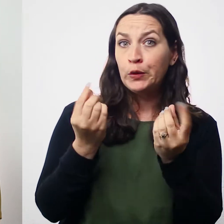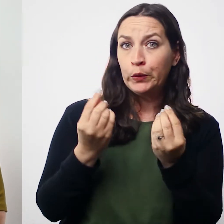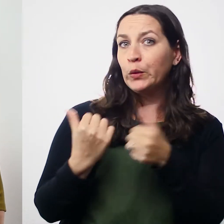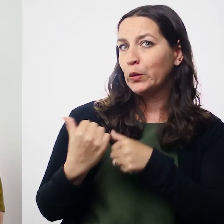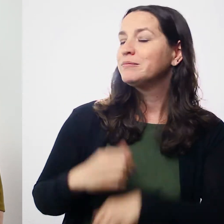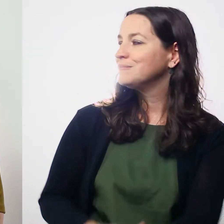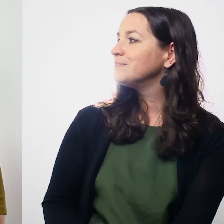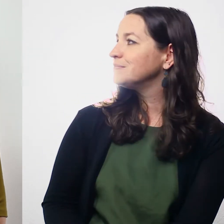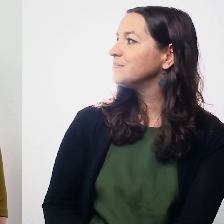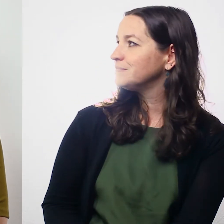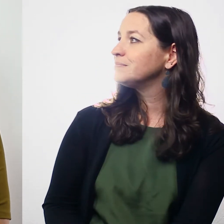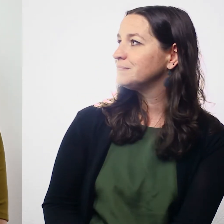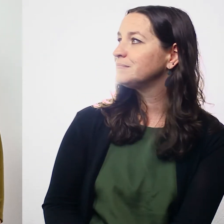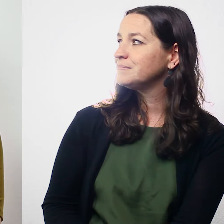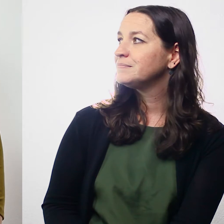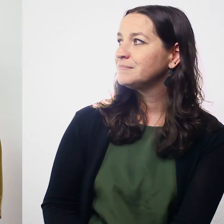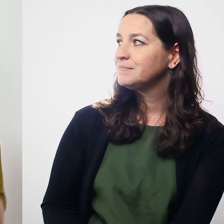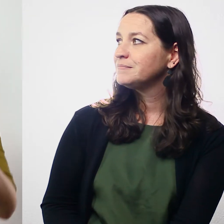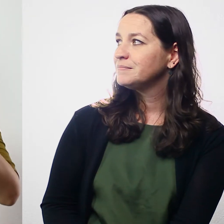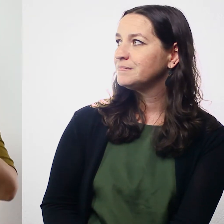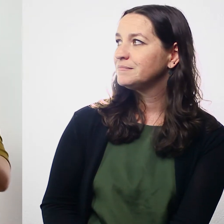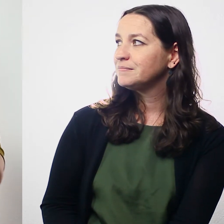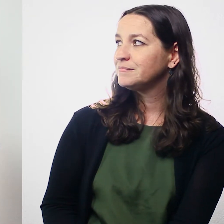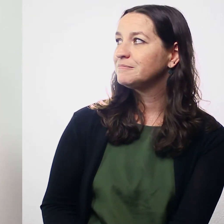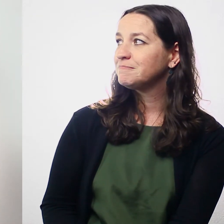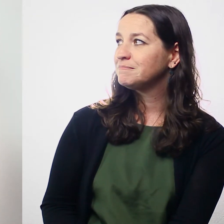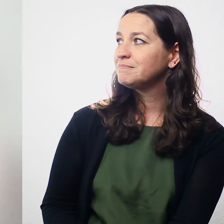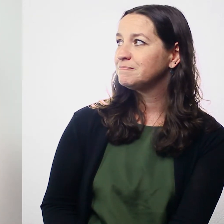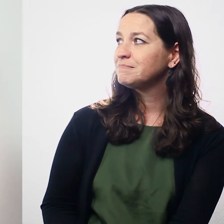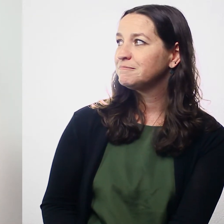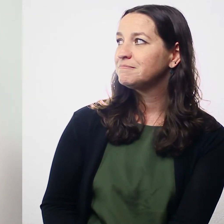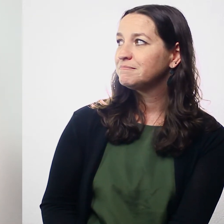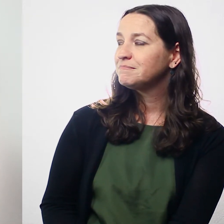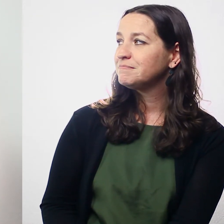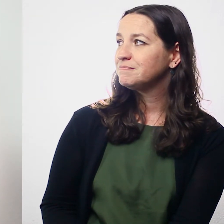one arm stretch. So you want to push your palm out and grab the top of your fingers and do